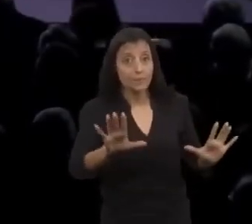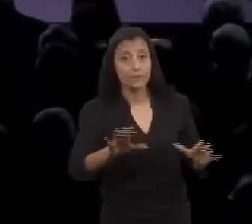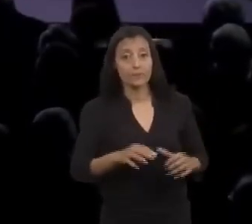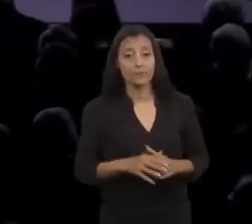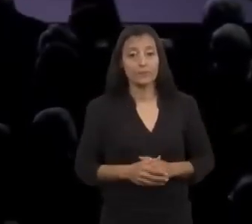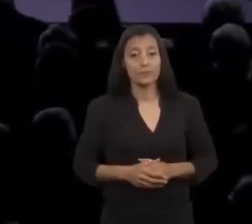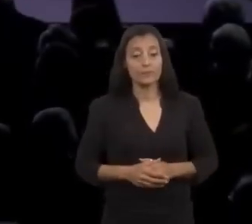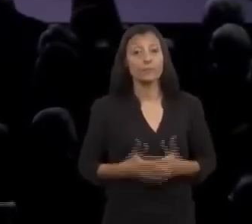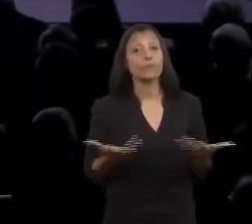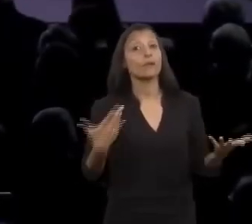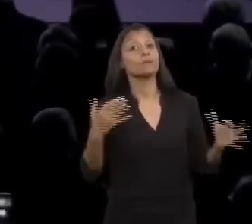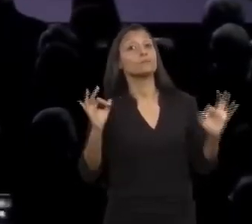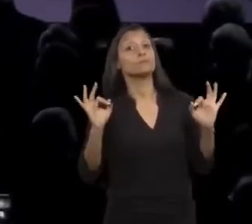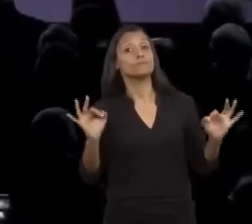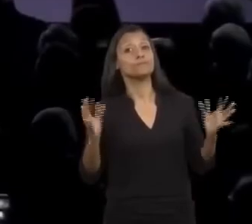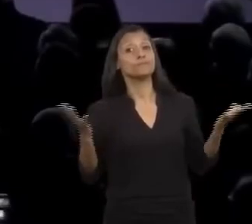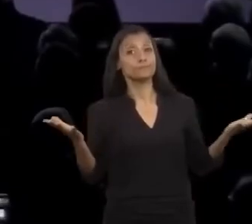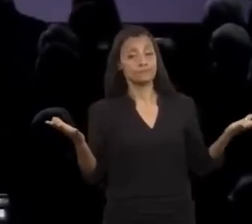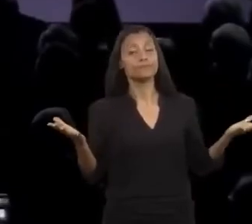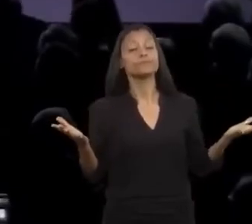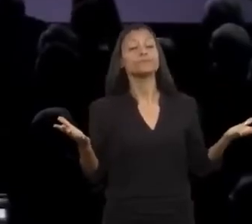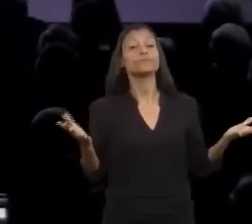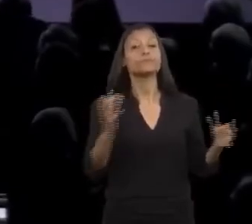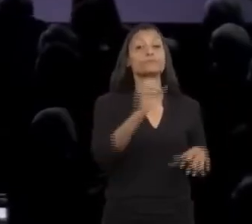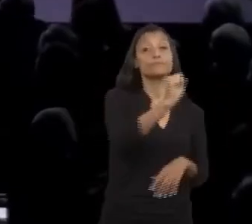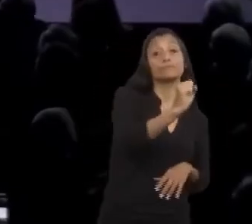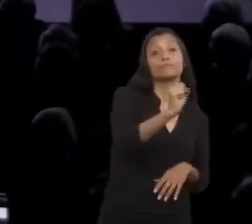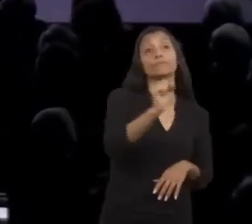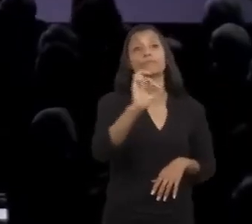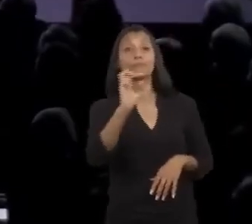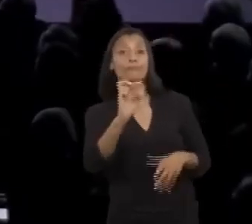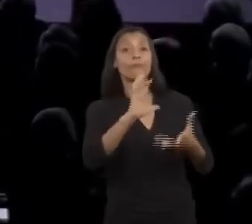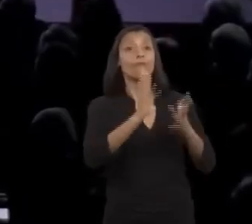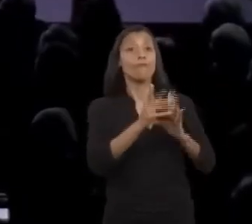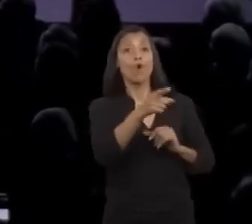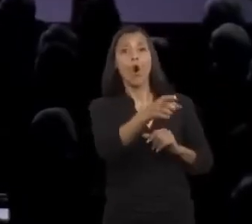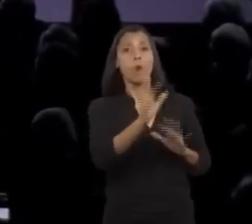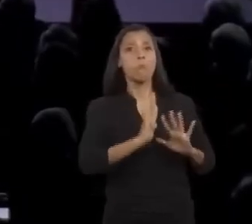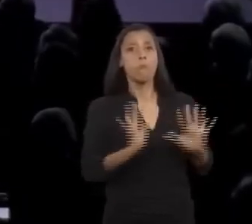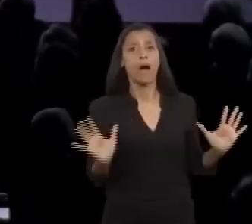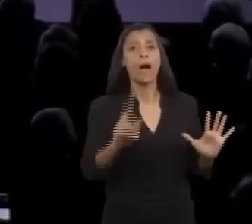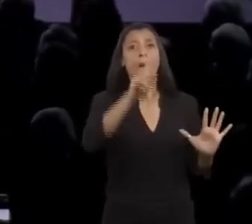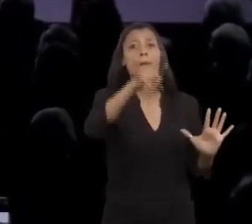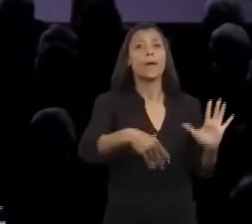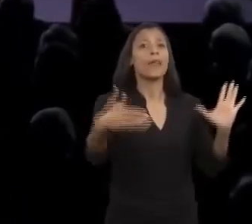That said, the type of change will come from the relationship between the prices,